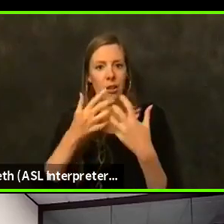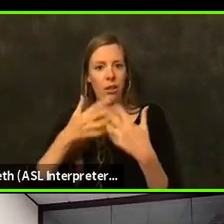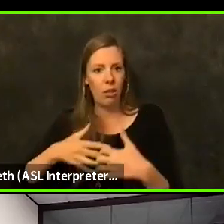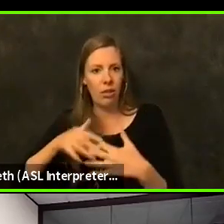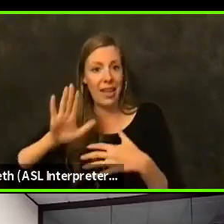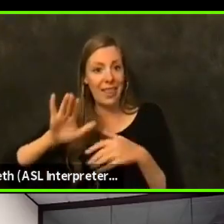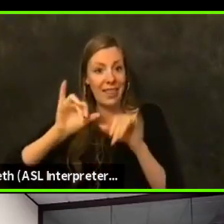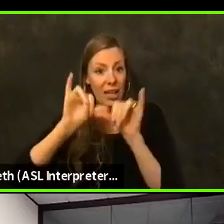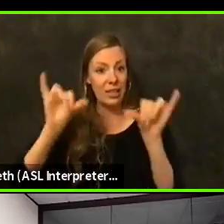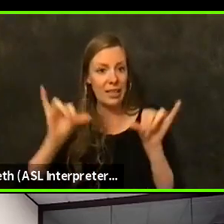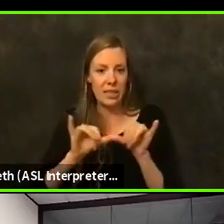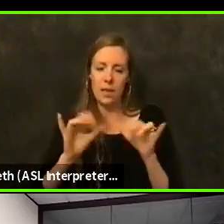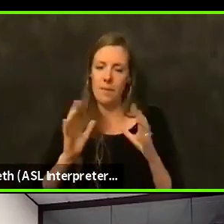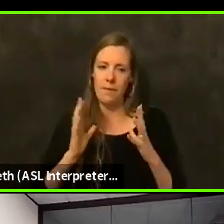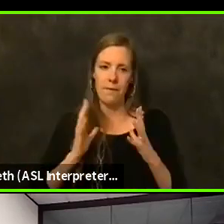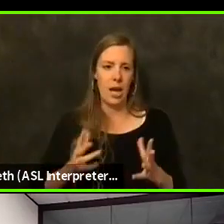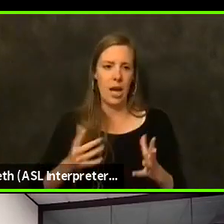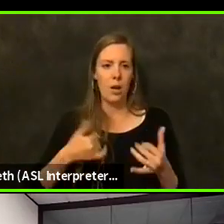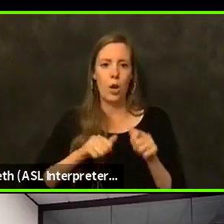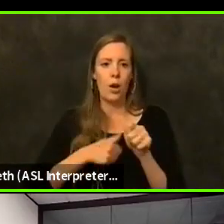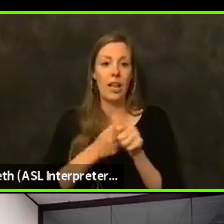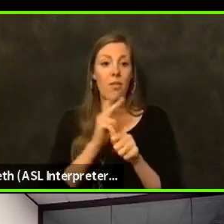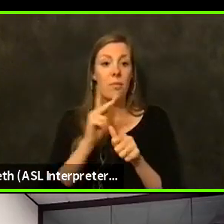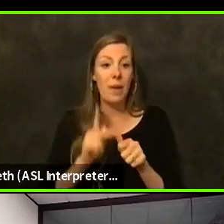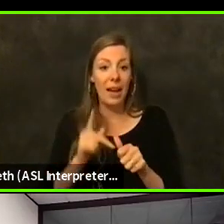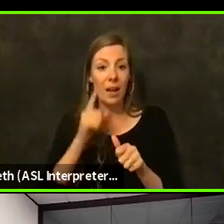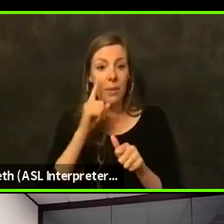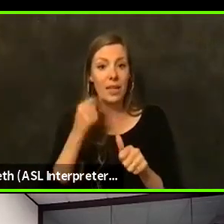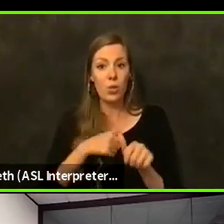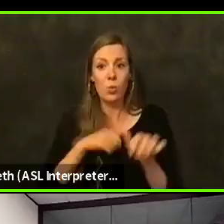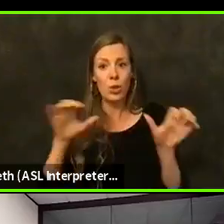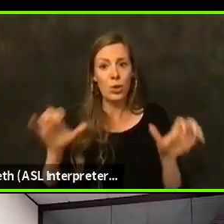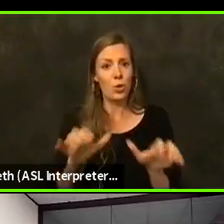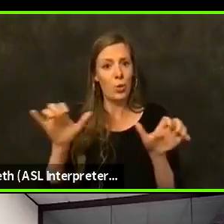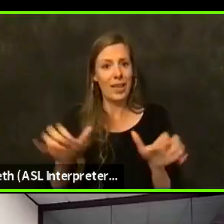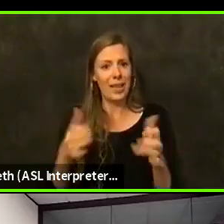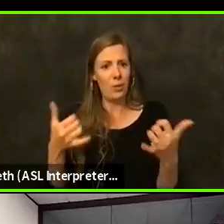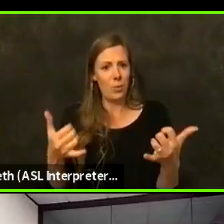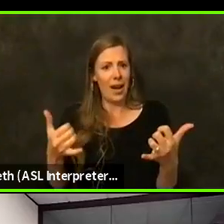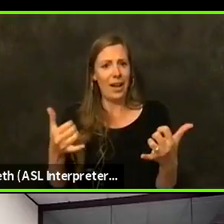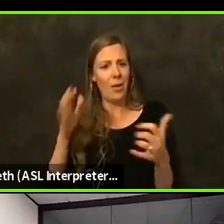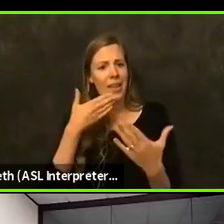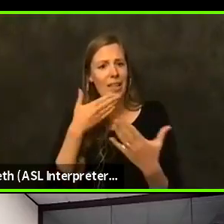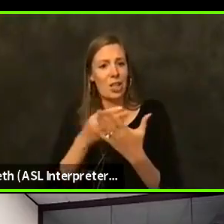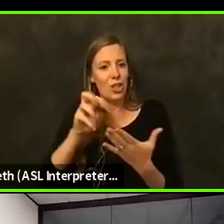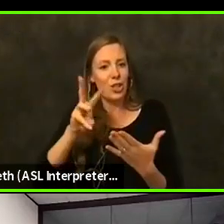that we've got backups because we've got we're doing it now. That's the that's the good news. We're doing it now.